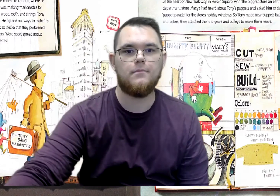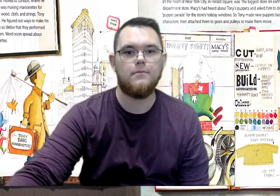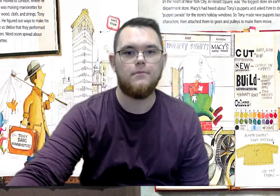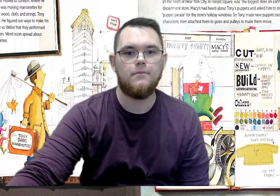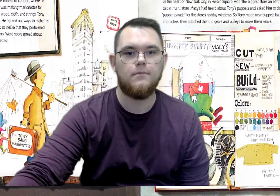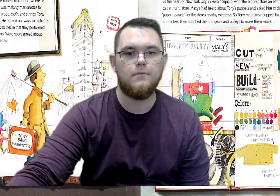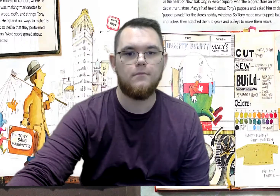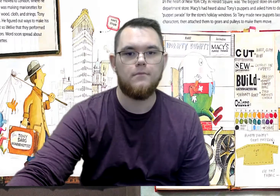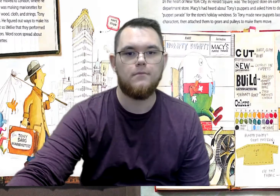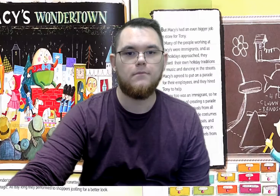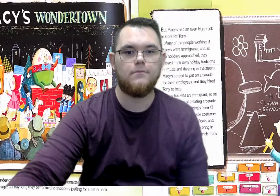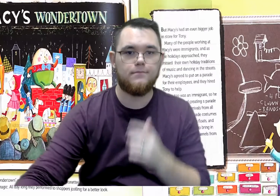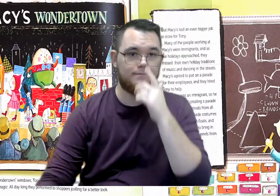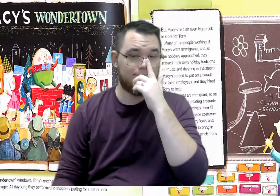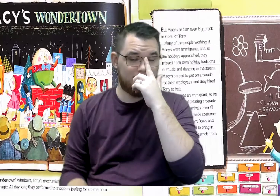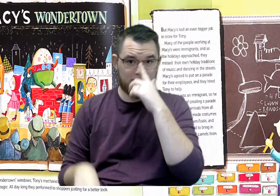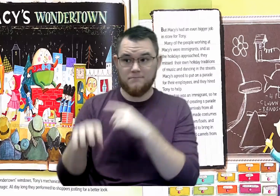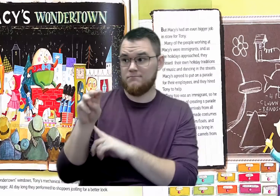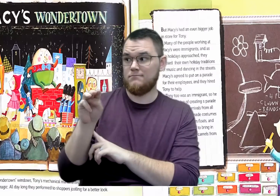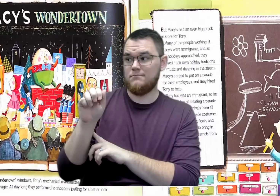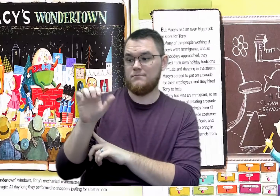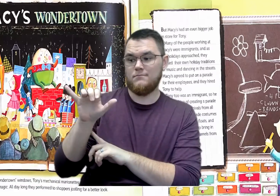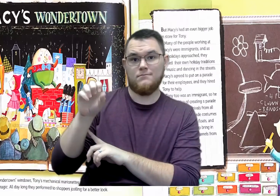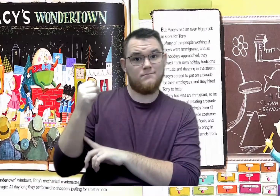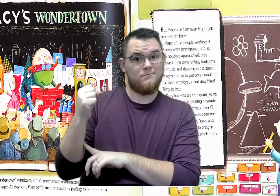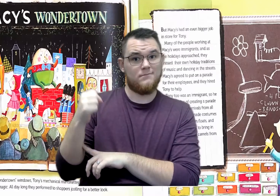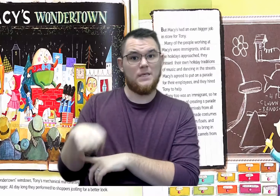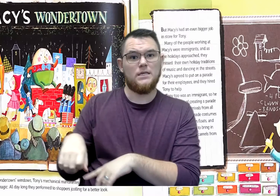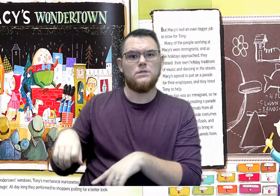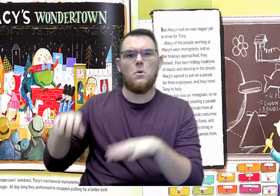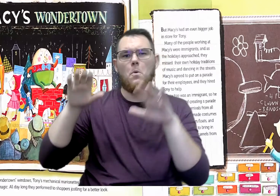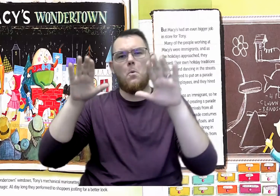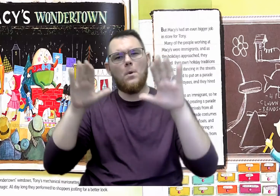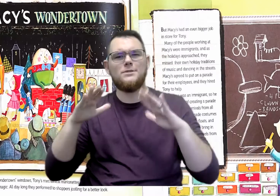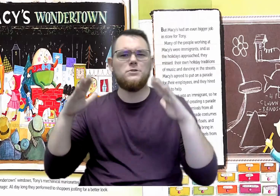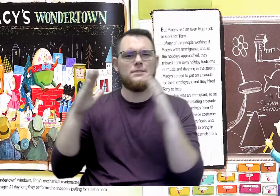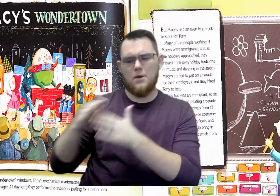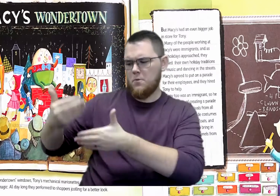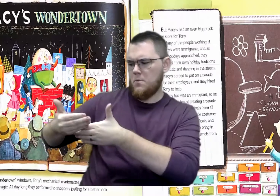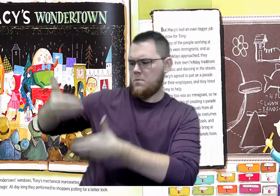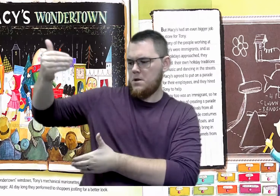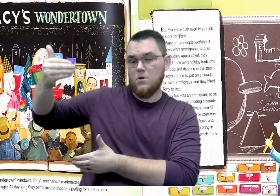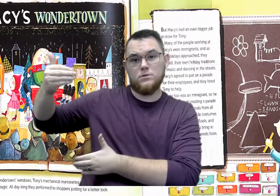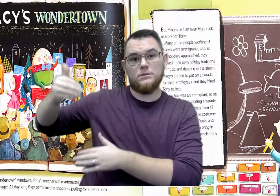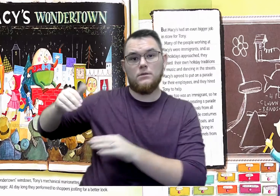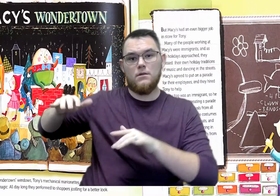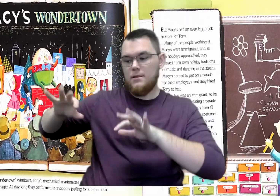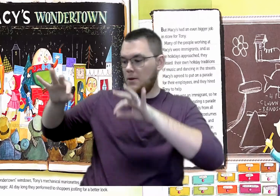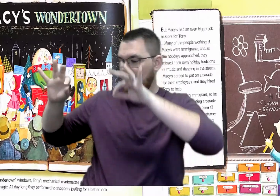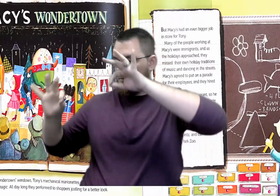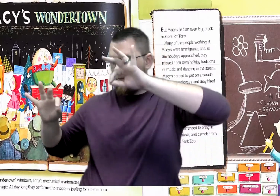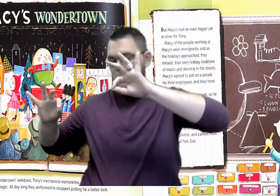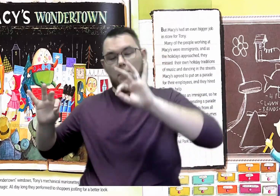In Macy’s “Wondertown” windows, Tony’s mechanical marionettes danced across the stage